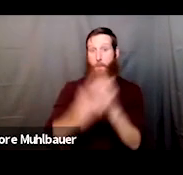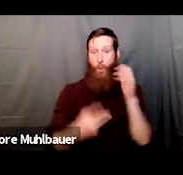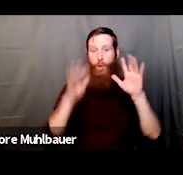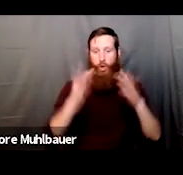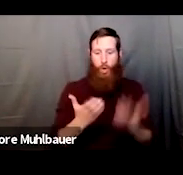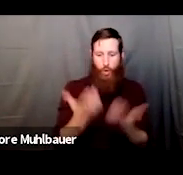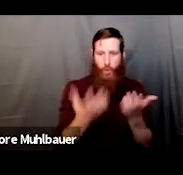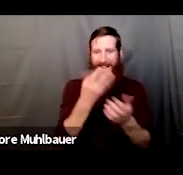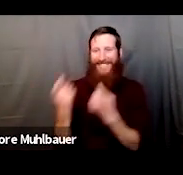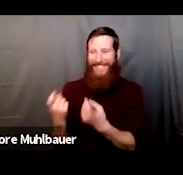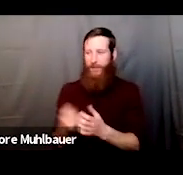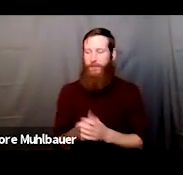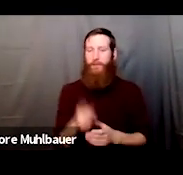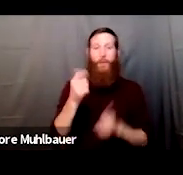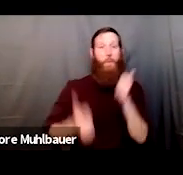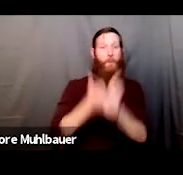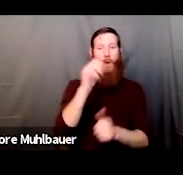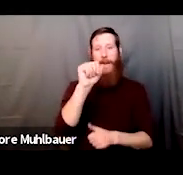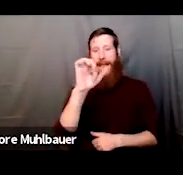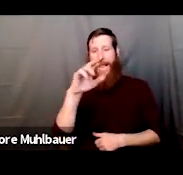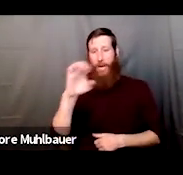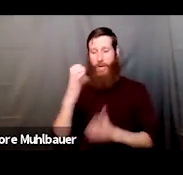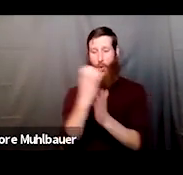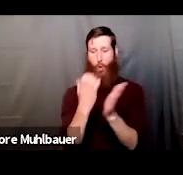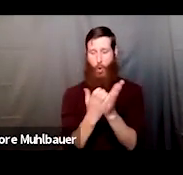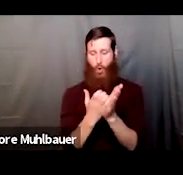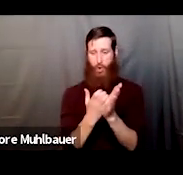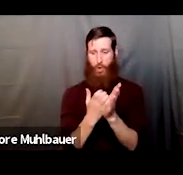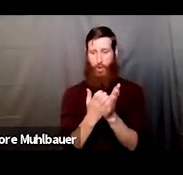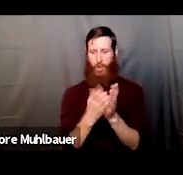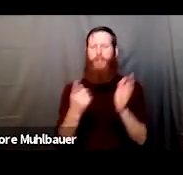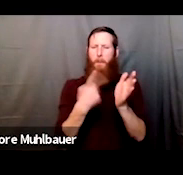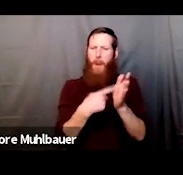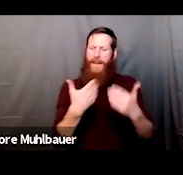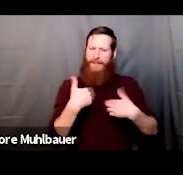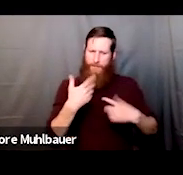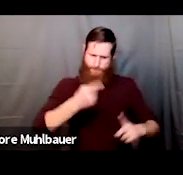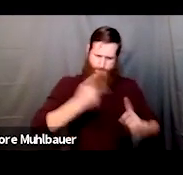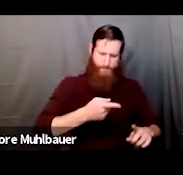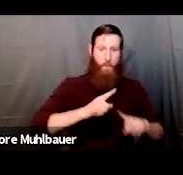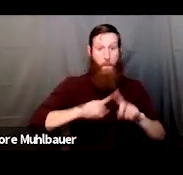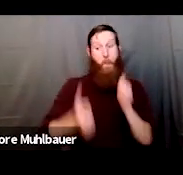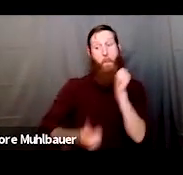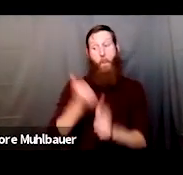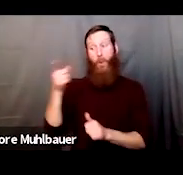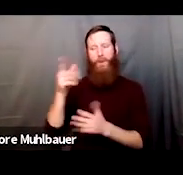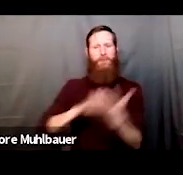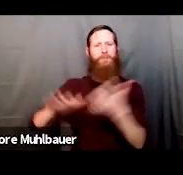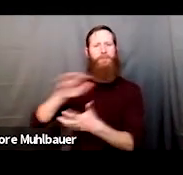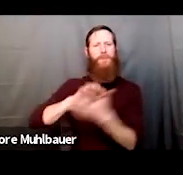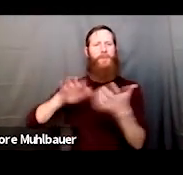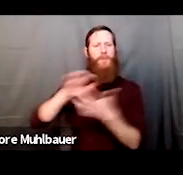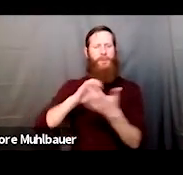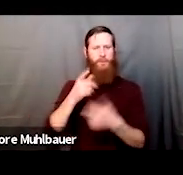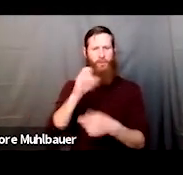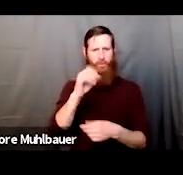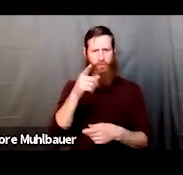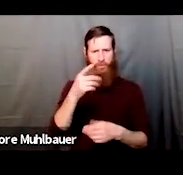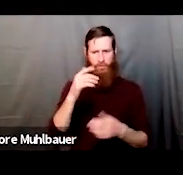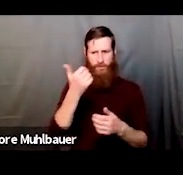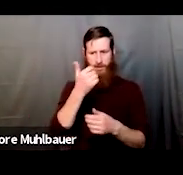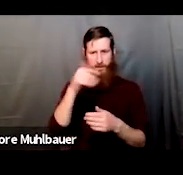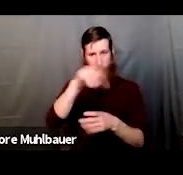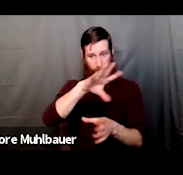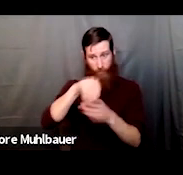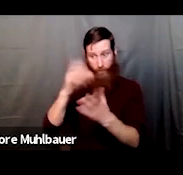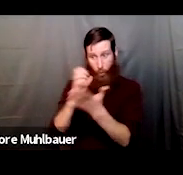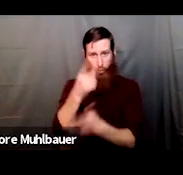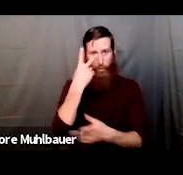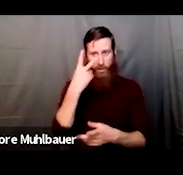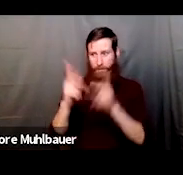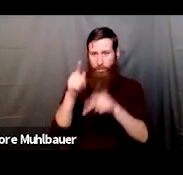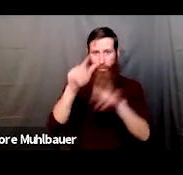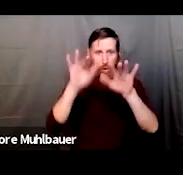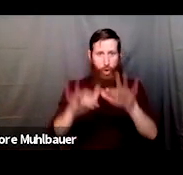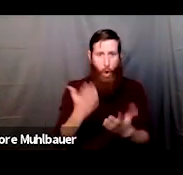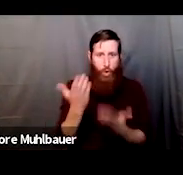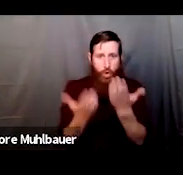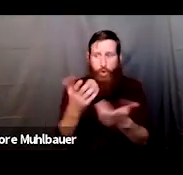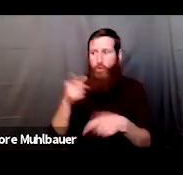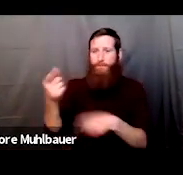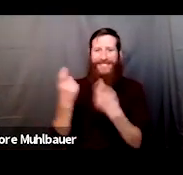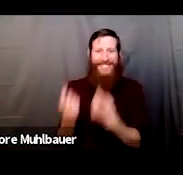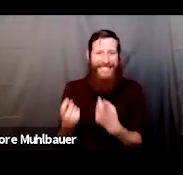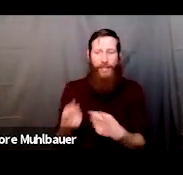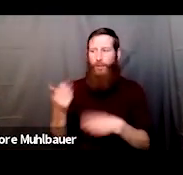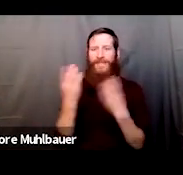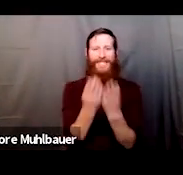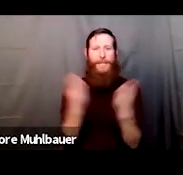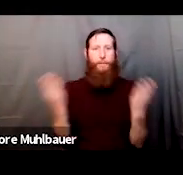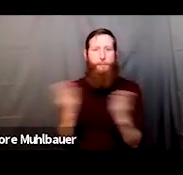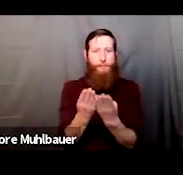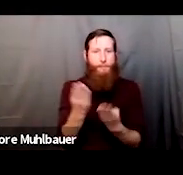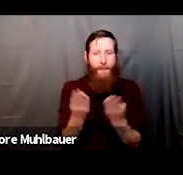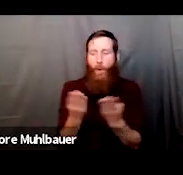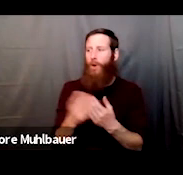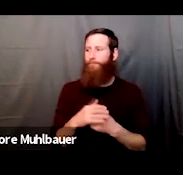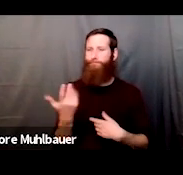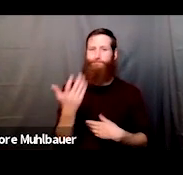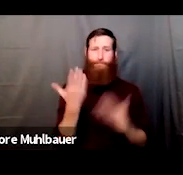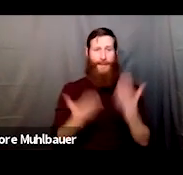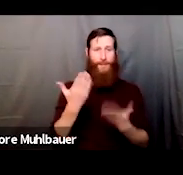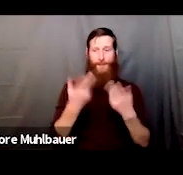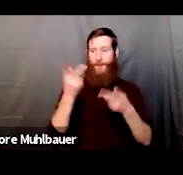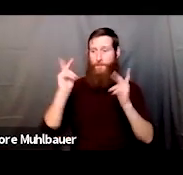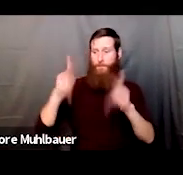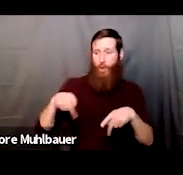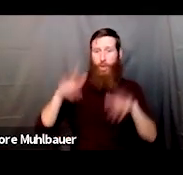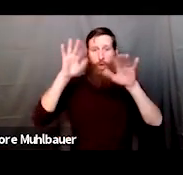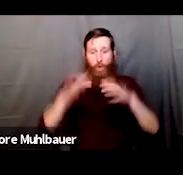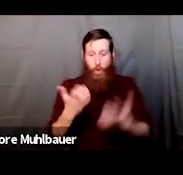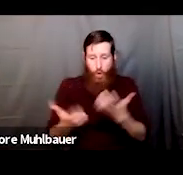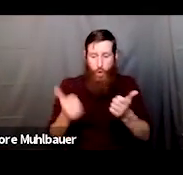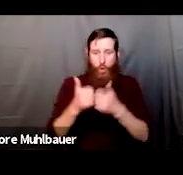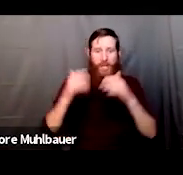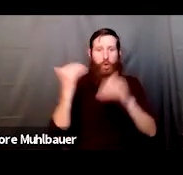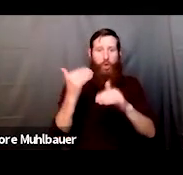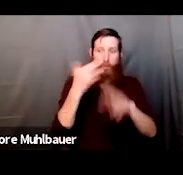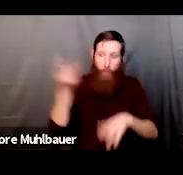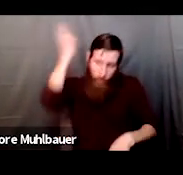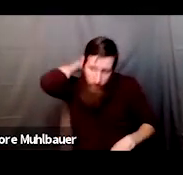Most Aiare courses unless they are specified are mixed use, all kind of different travel styles.